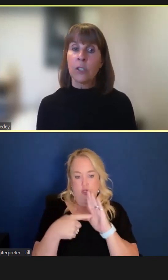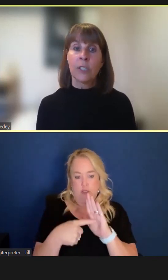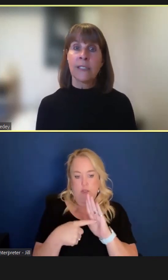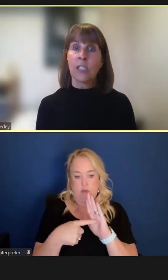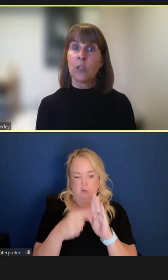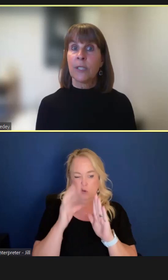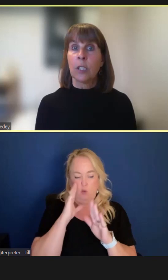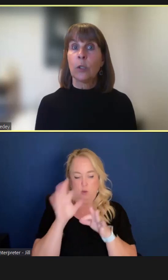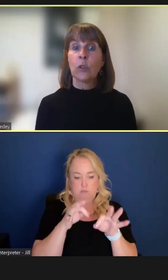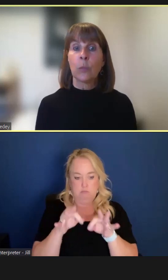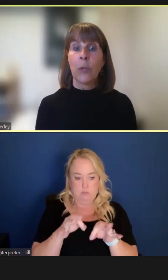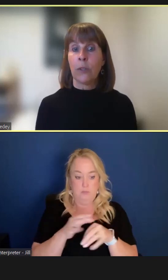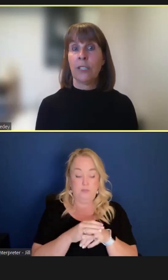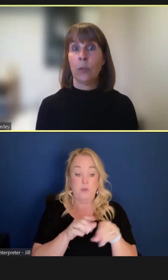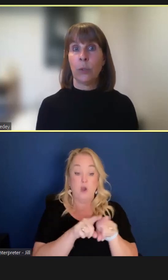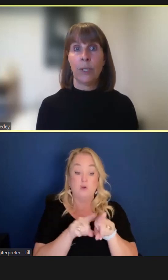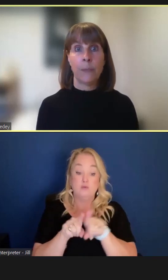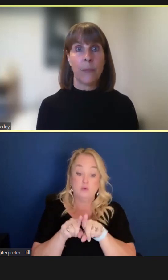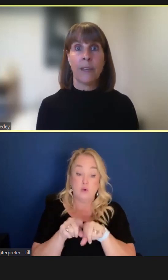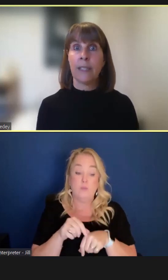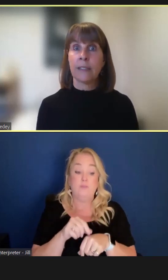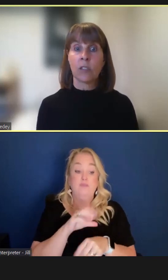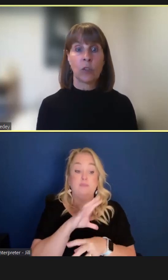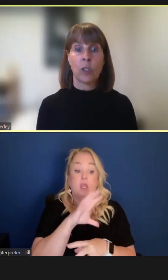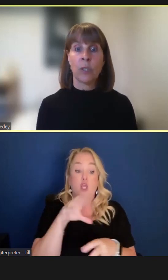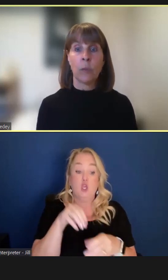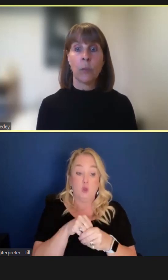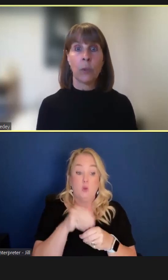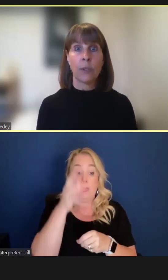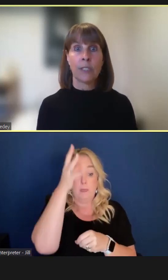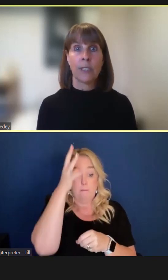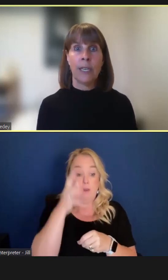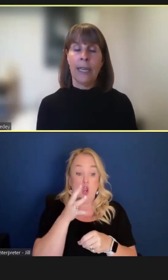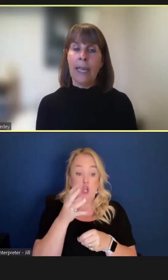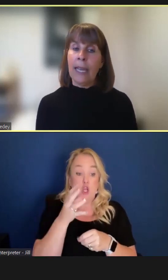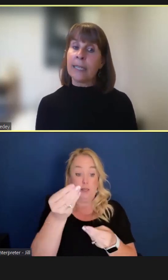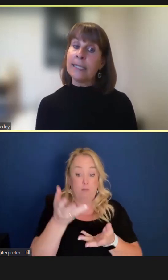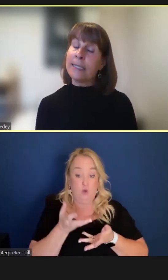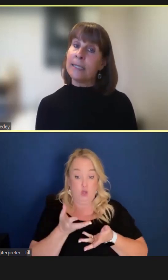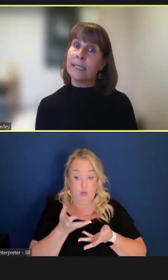assessment that includes parent input I think is extremely important and ideally